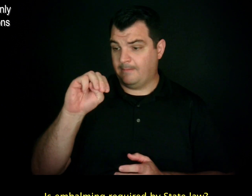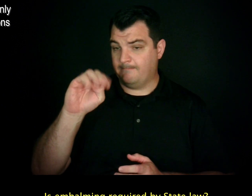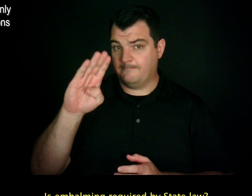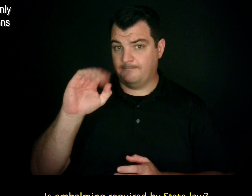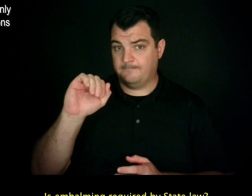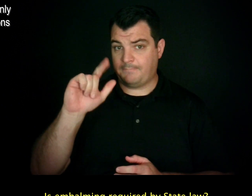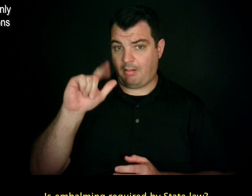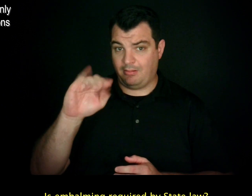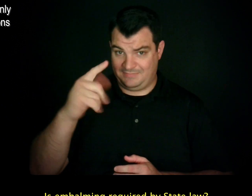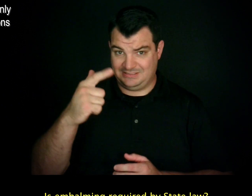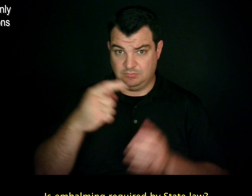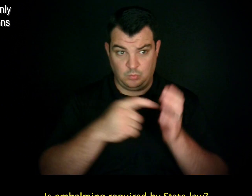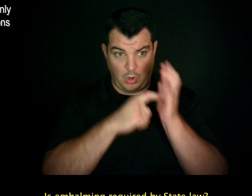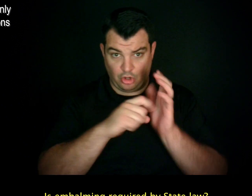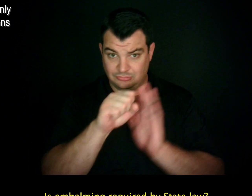Is embalming required by State law?